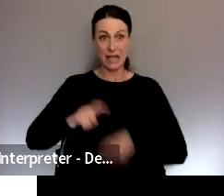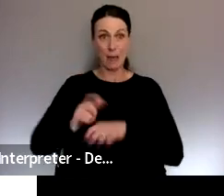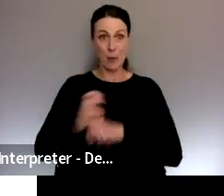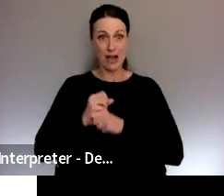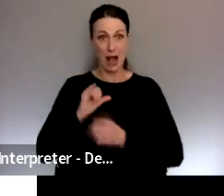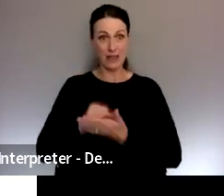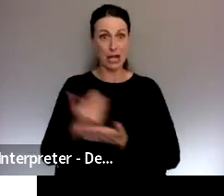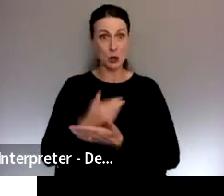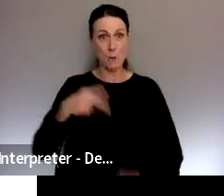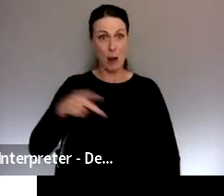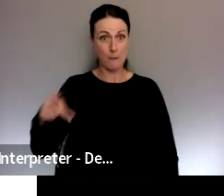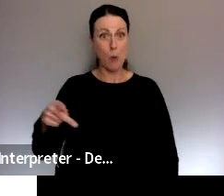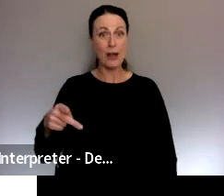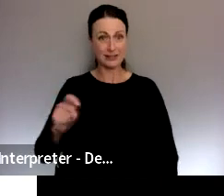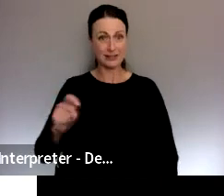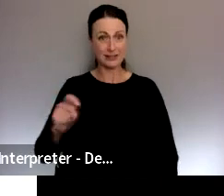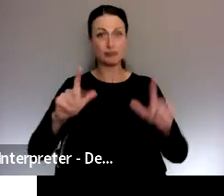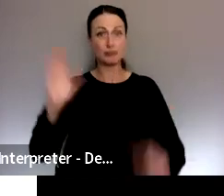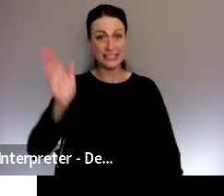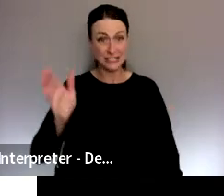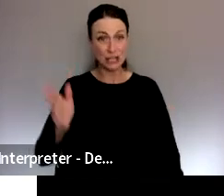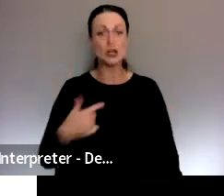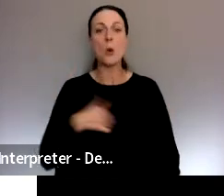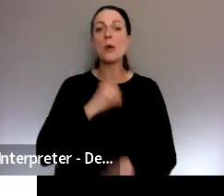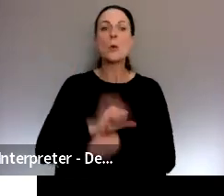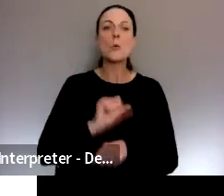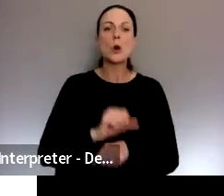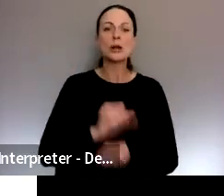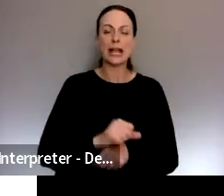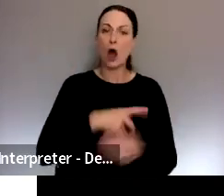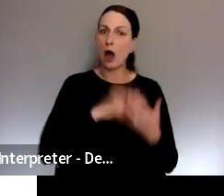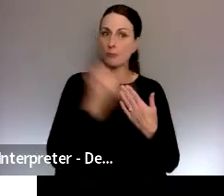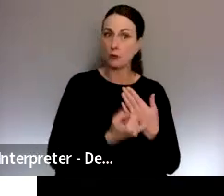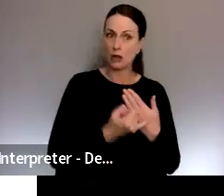that we got this new PowerPoint presentation, we were working on a project